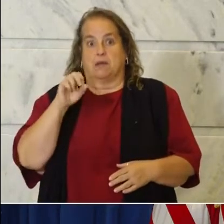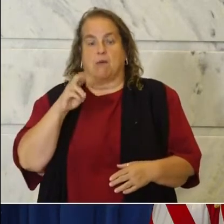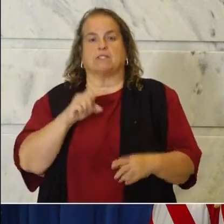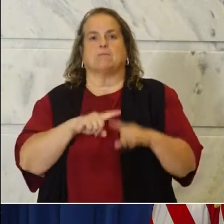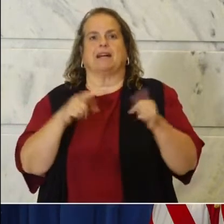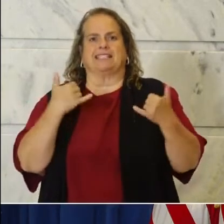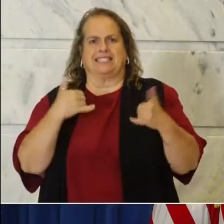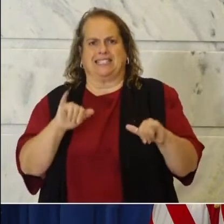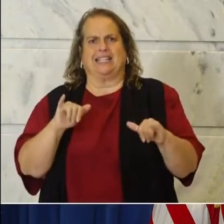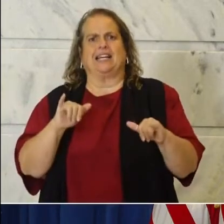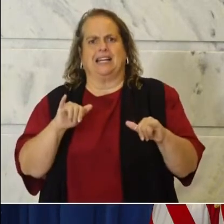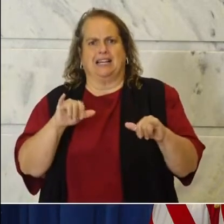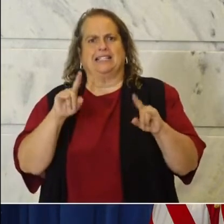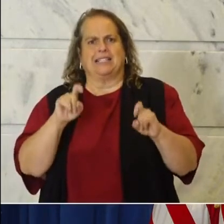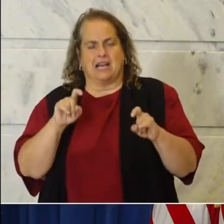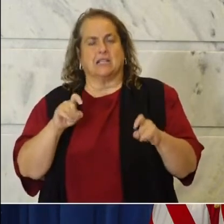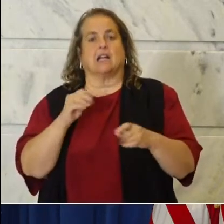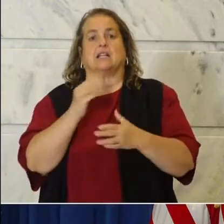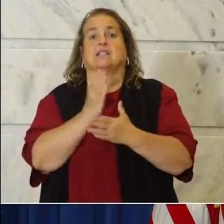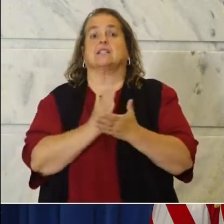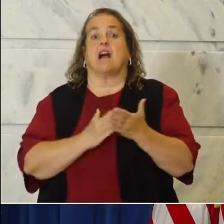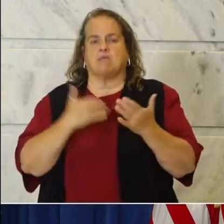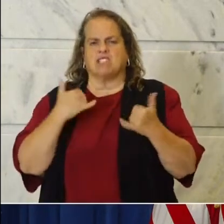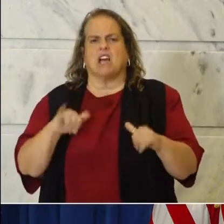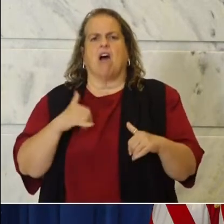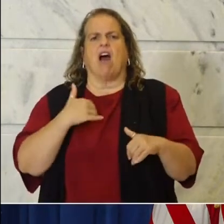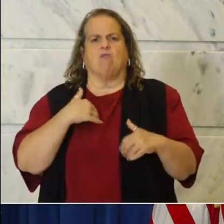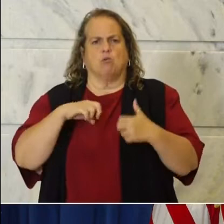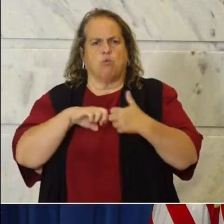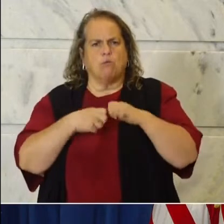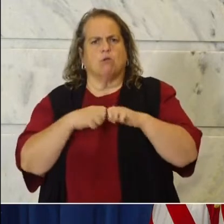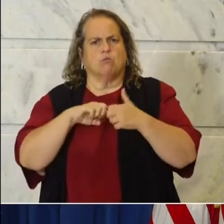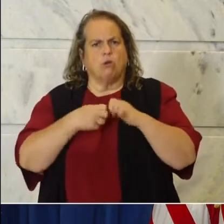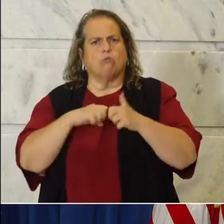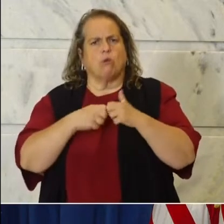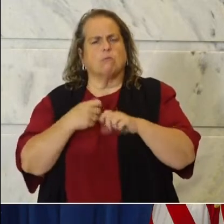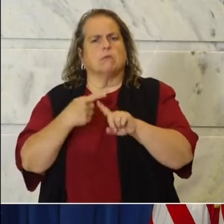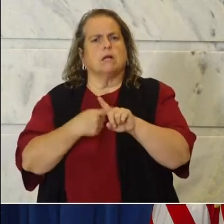dealing with the residuals of this even months later. So it's a nasty virus,